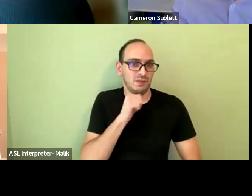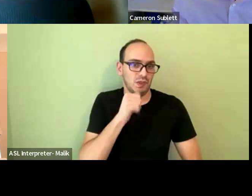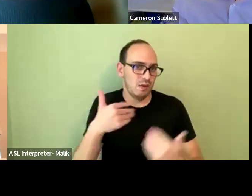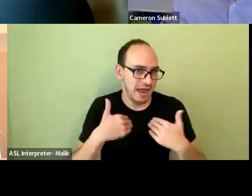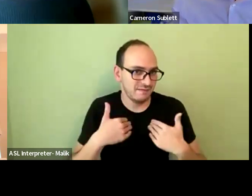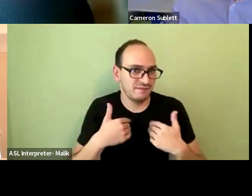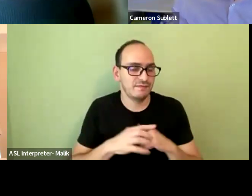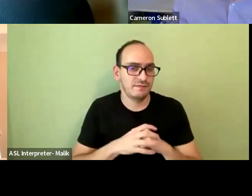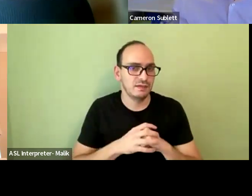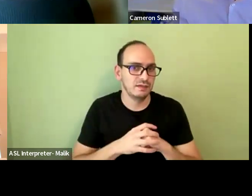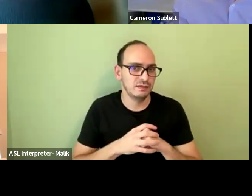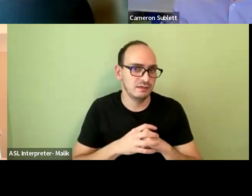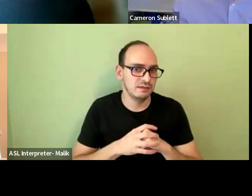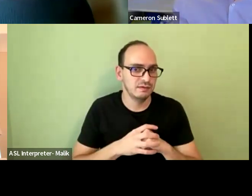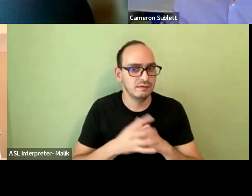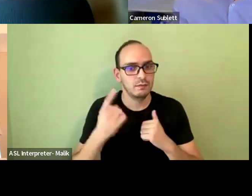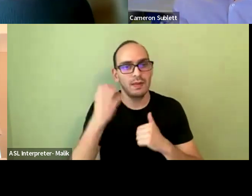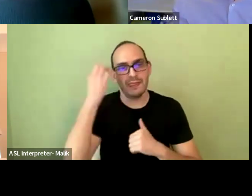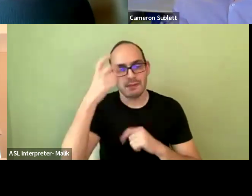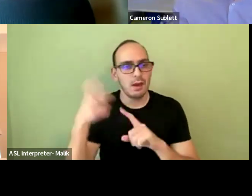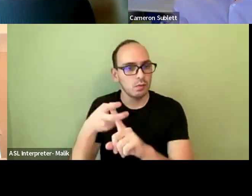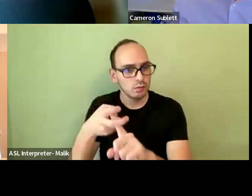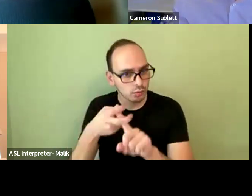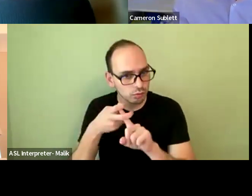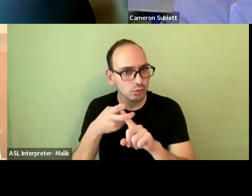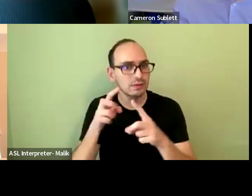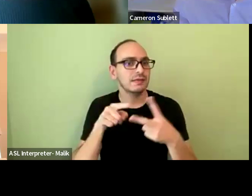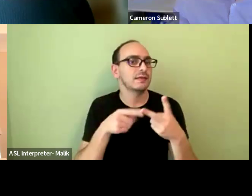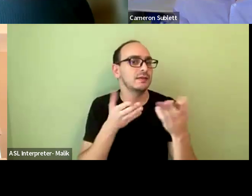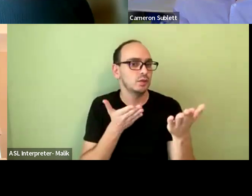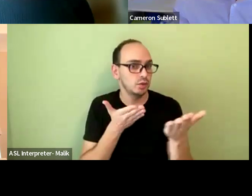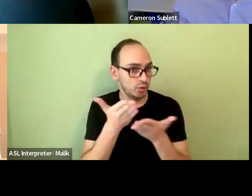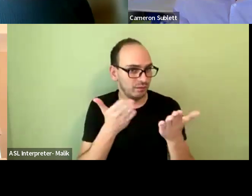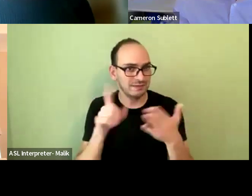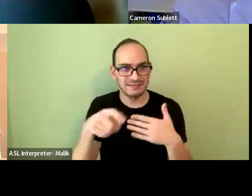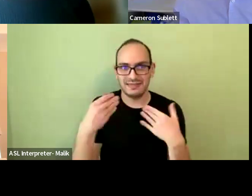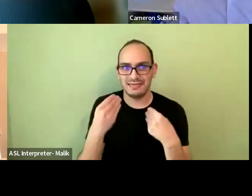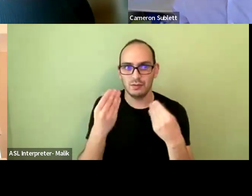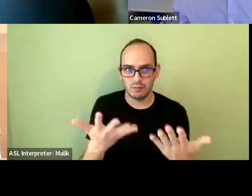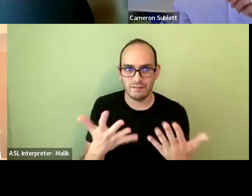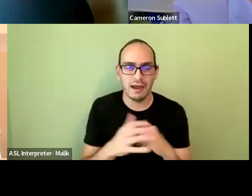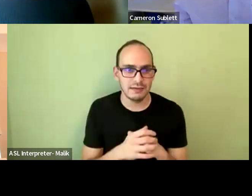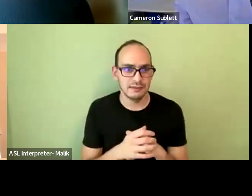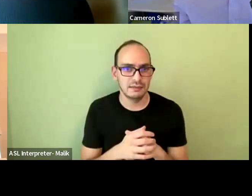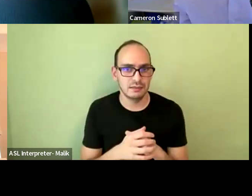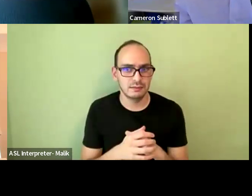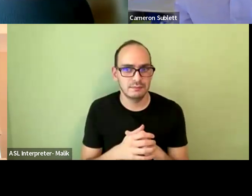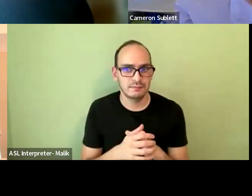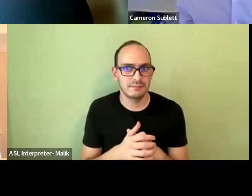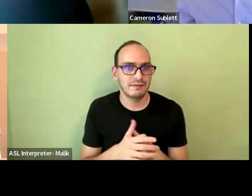In terms of thinking about recruiting, the services that they need to provide. Maybe they have not really had to think about